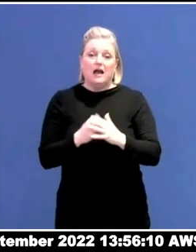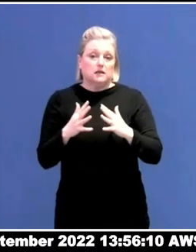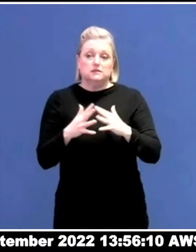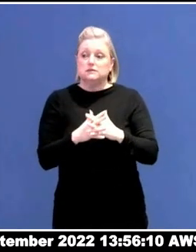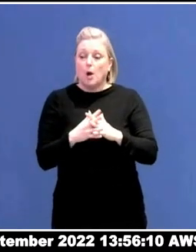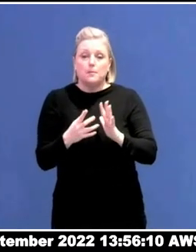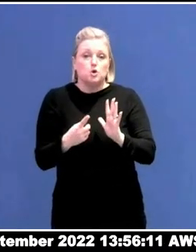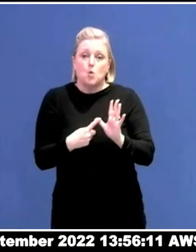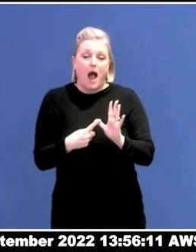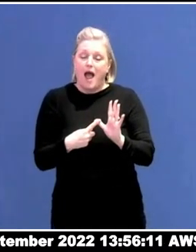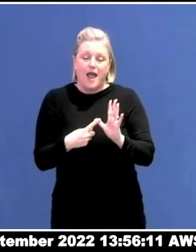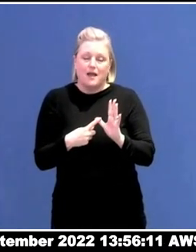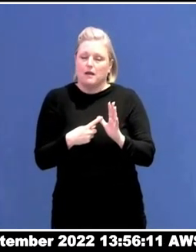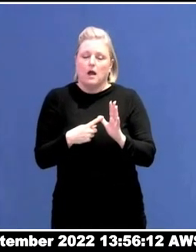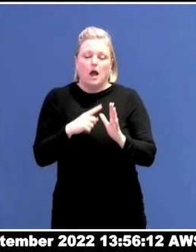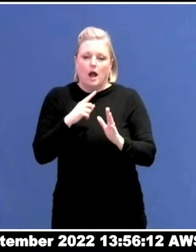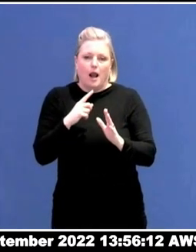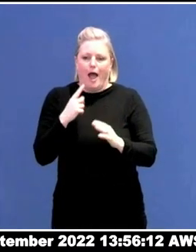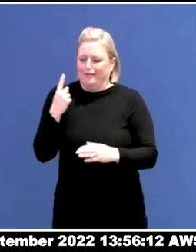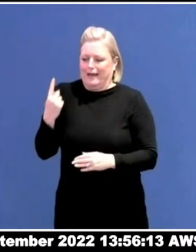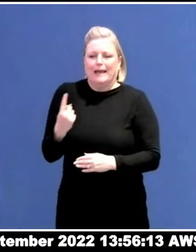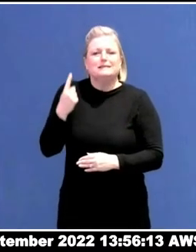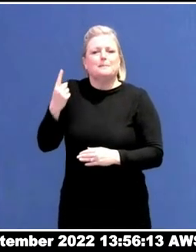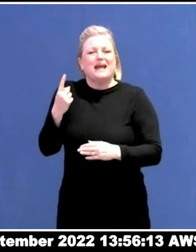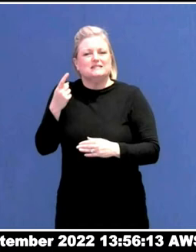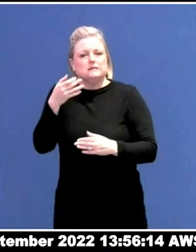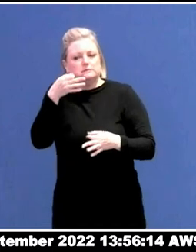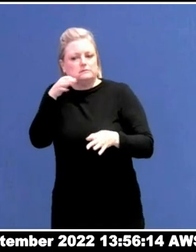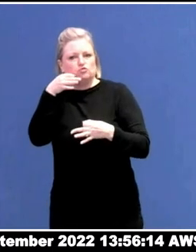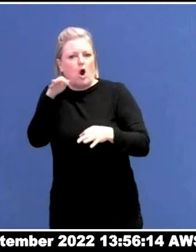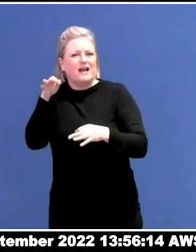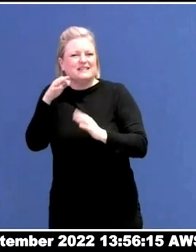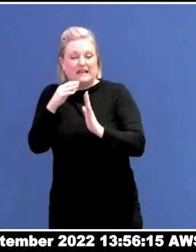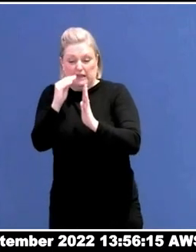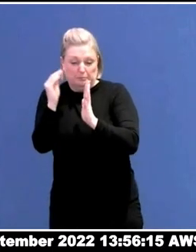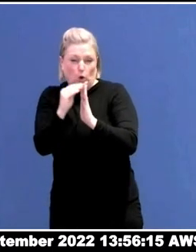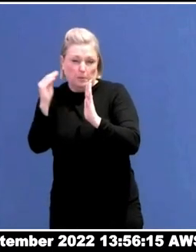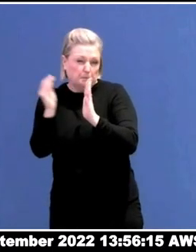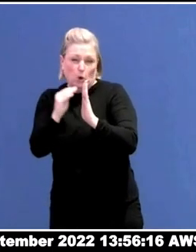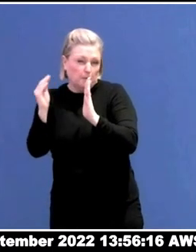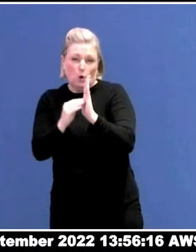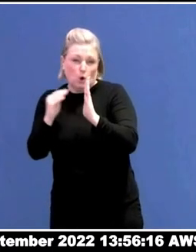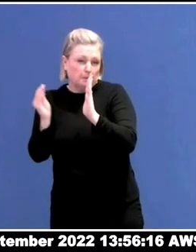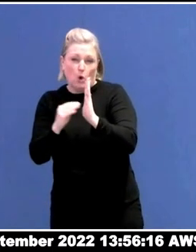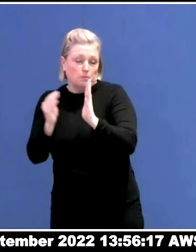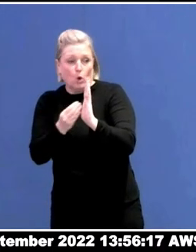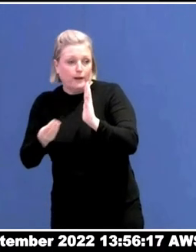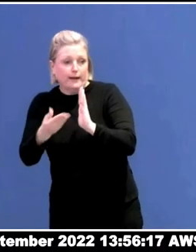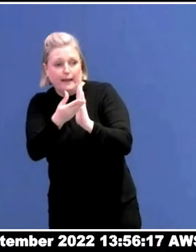It is in his reports, and he does a great job, but this government is not listening, and they need to act.